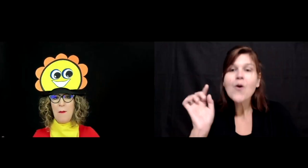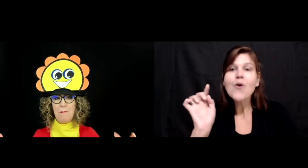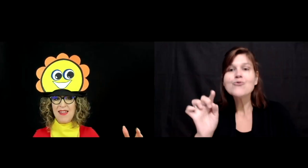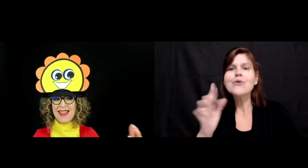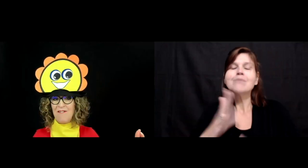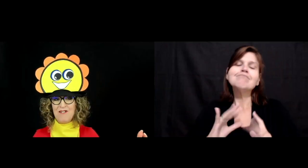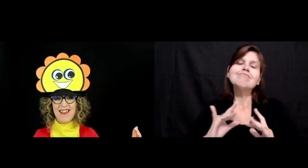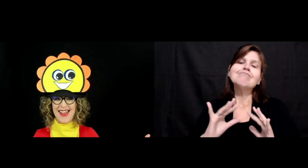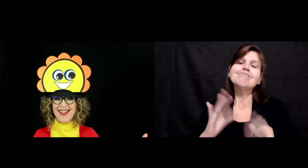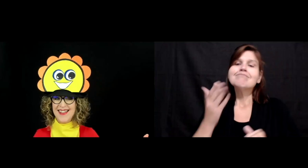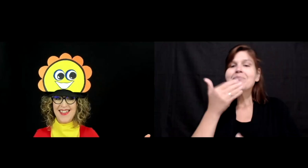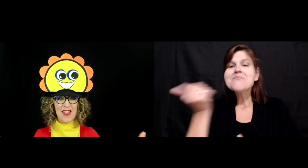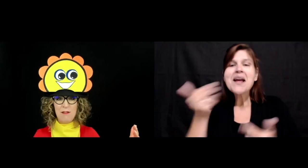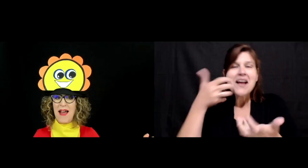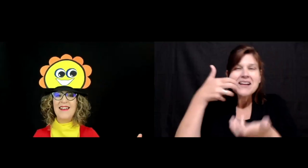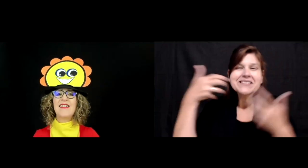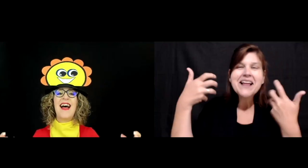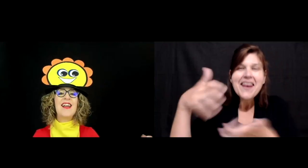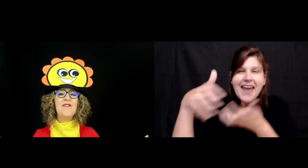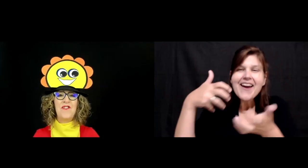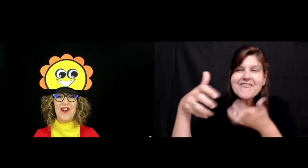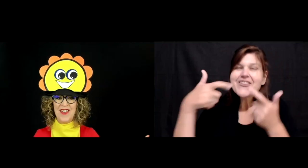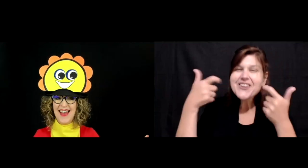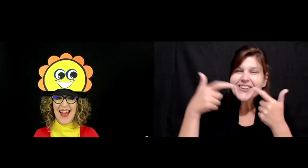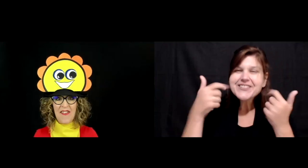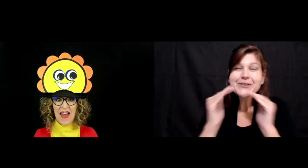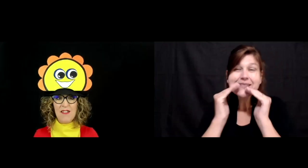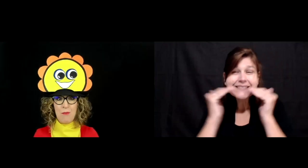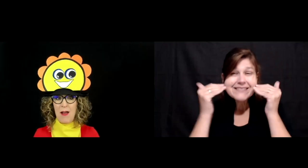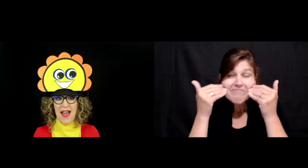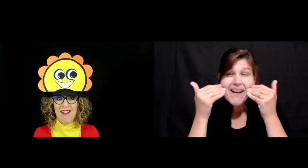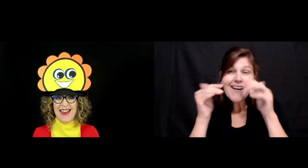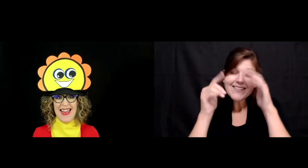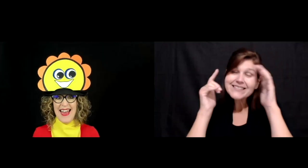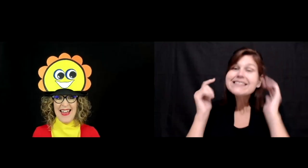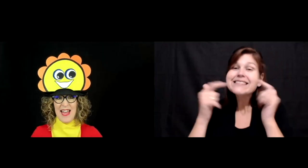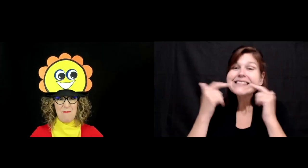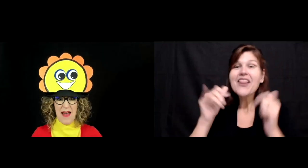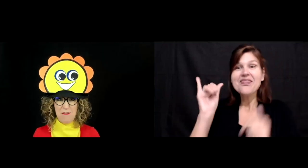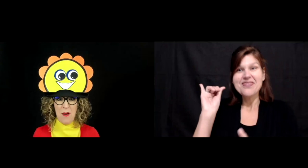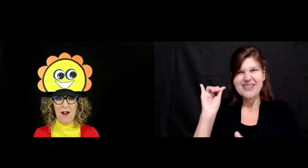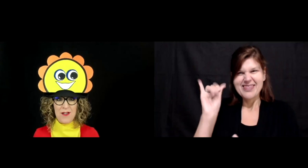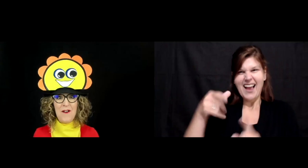the best laughter and giggles and smiles and fun. And that's primarily the best part of it.